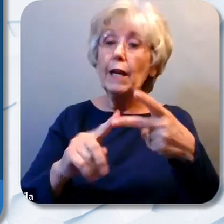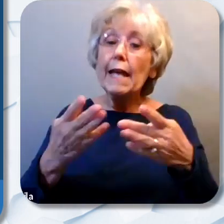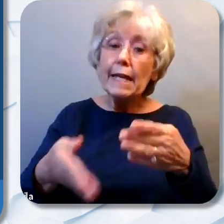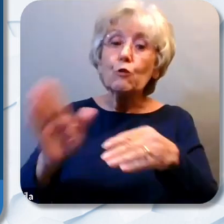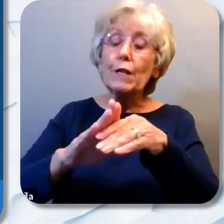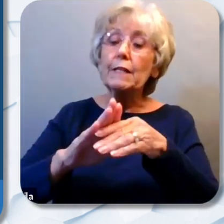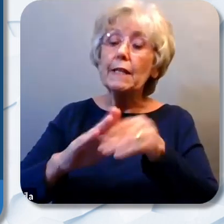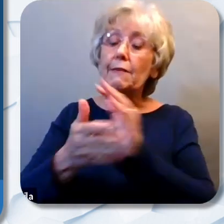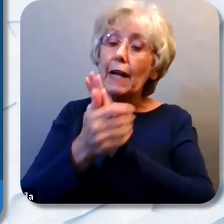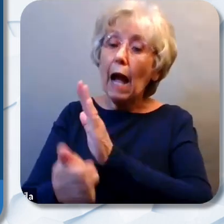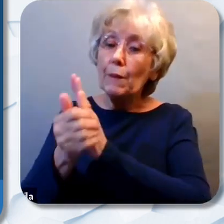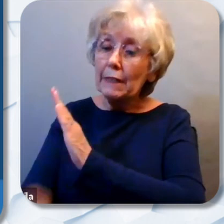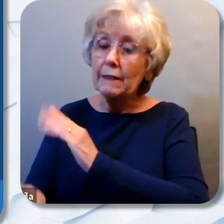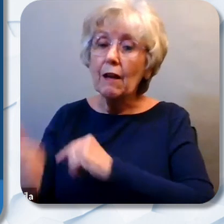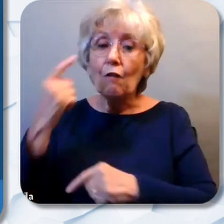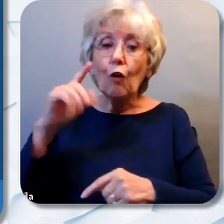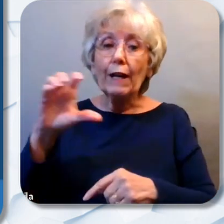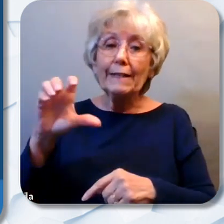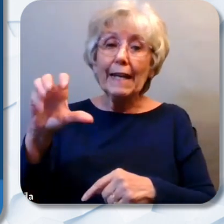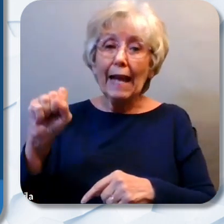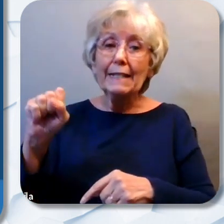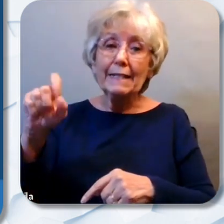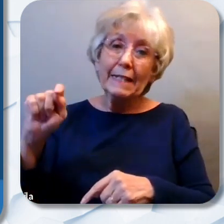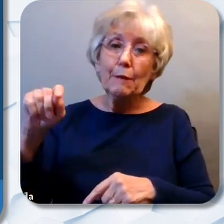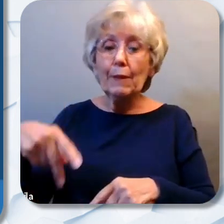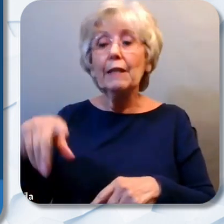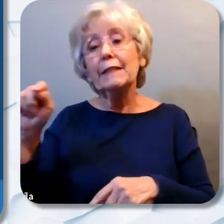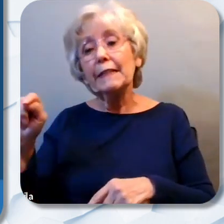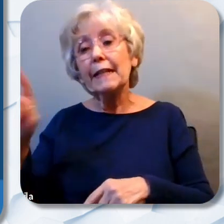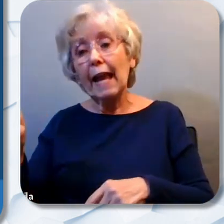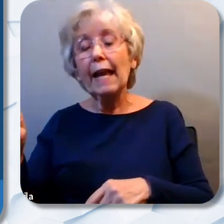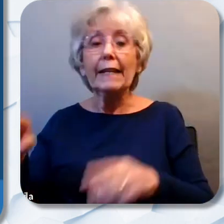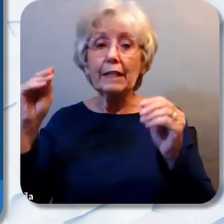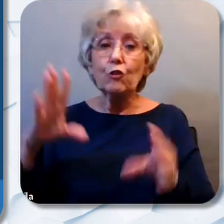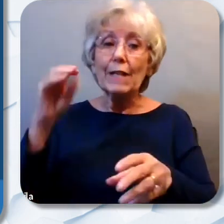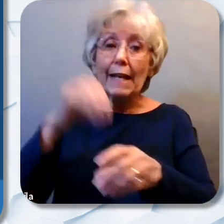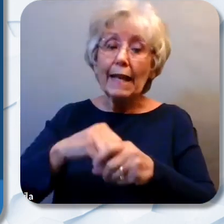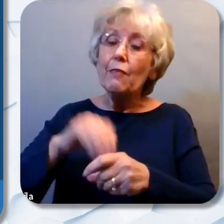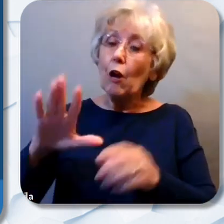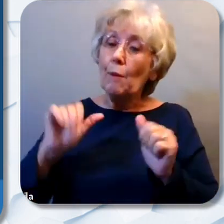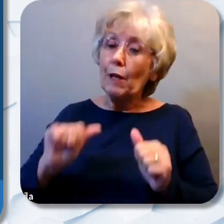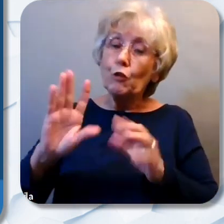the competencies of CSP tk or K teachers in their abilities to provide instruction and